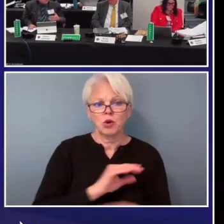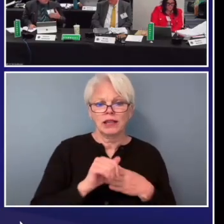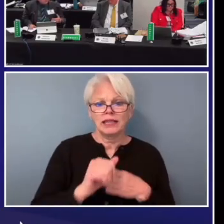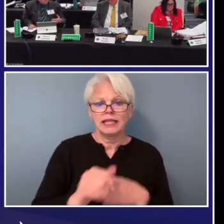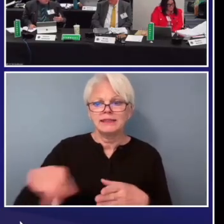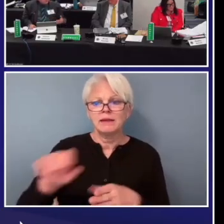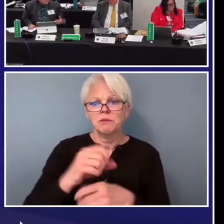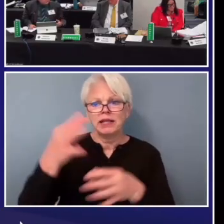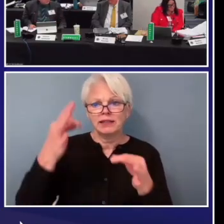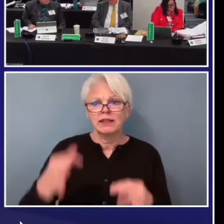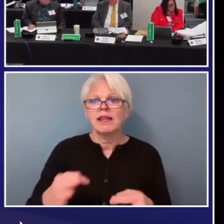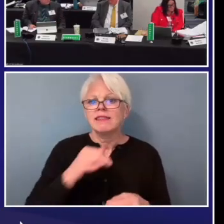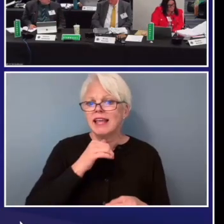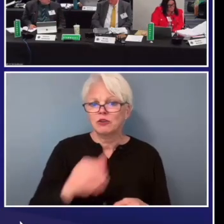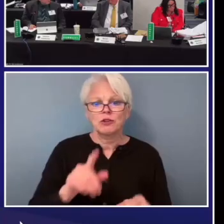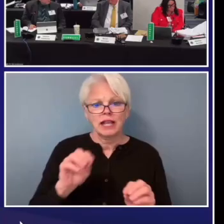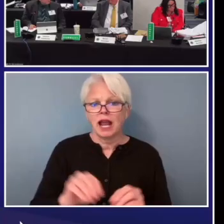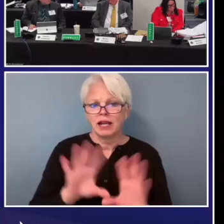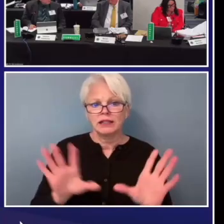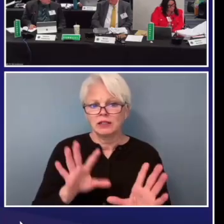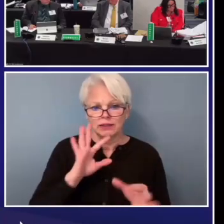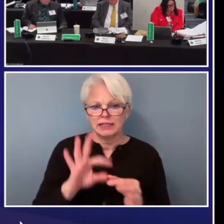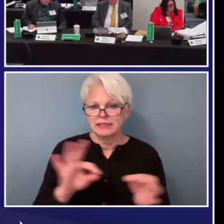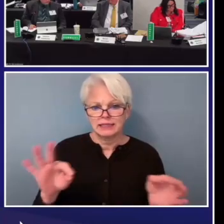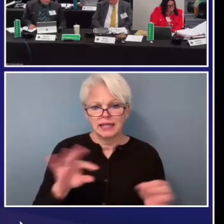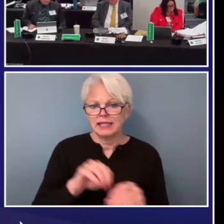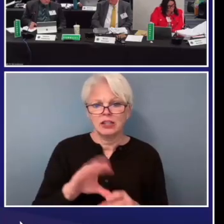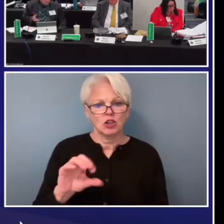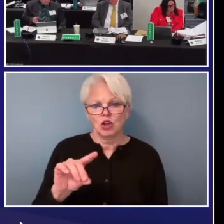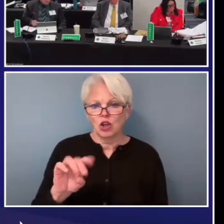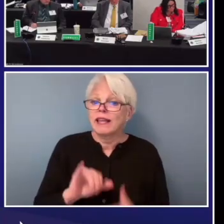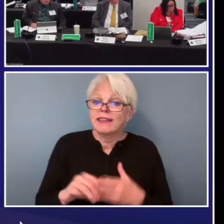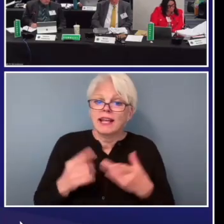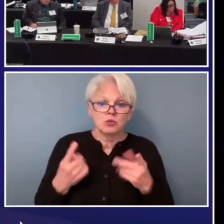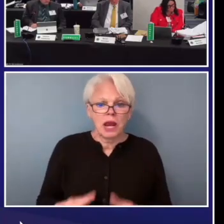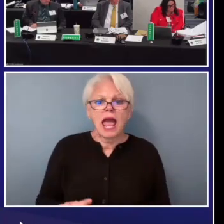are not explicitly stated in code. And that's what happened in the particular case driving that.